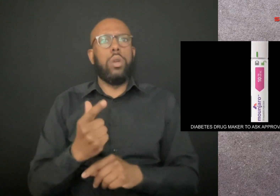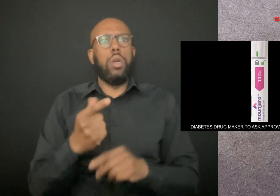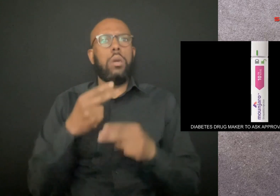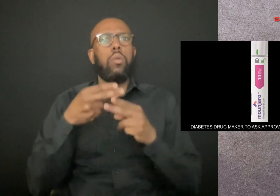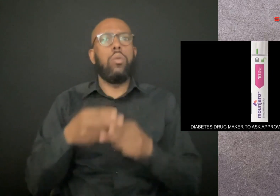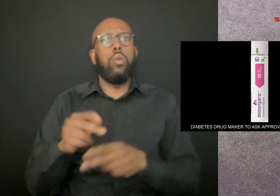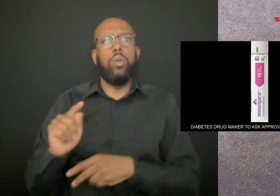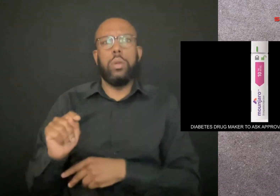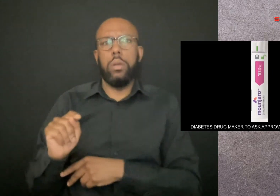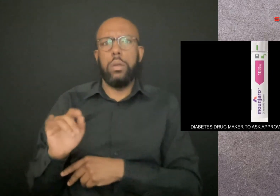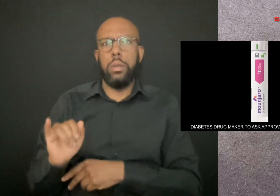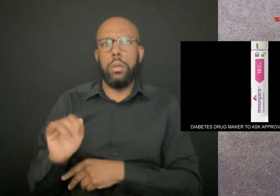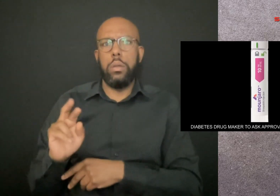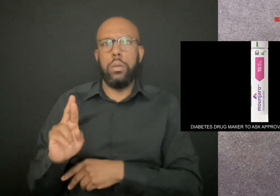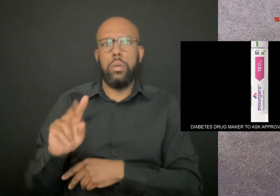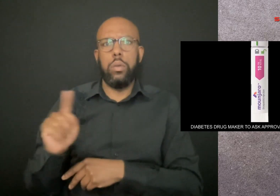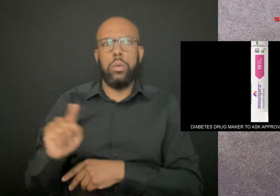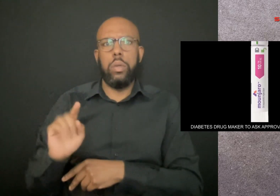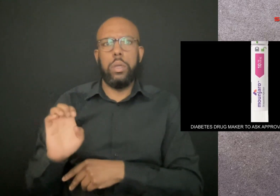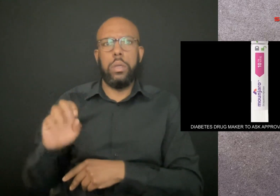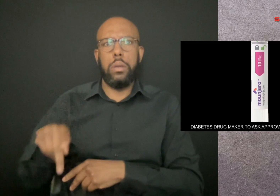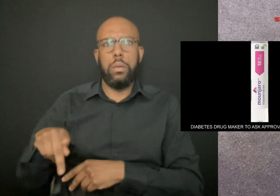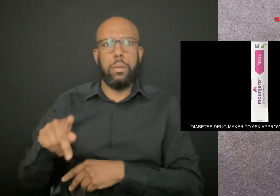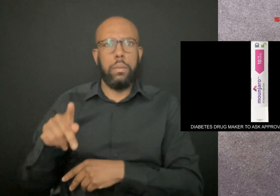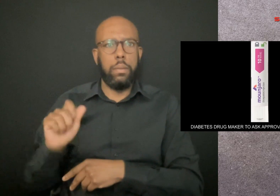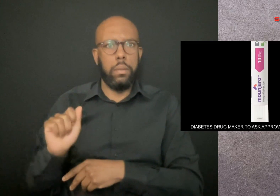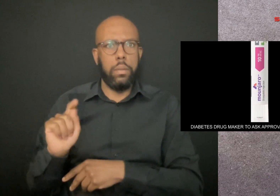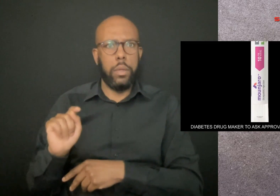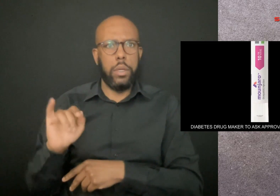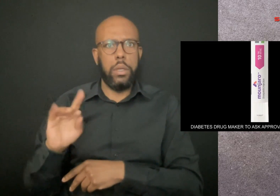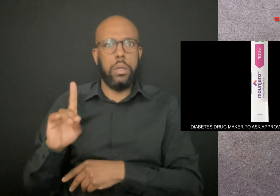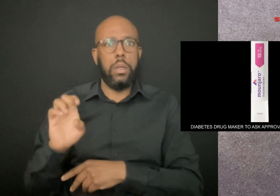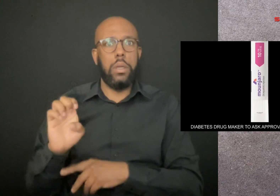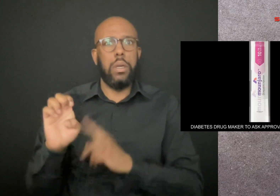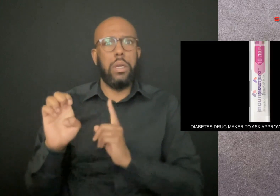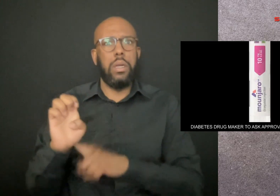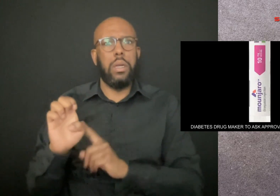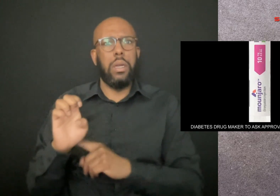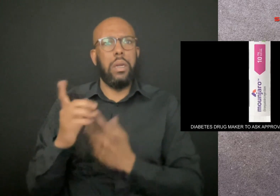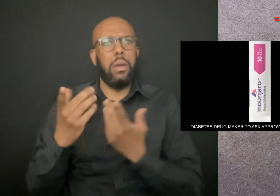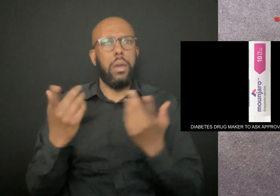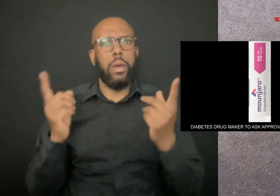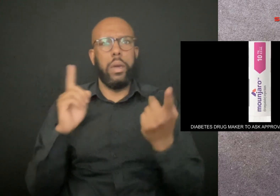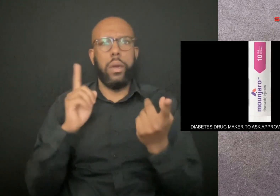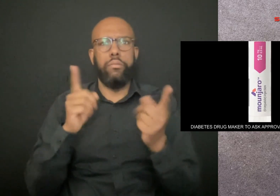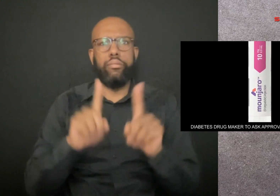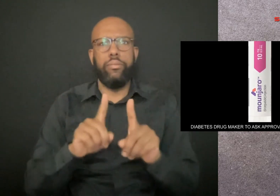That would make terzepotide a direct competitor to the Obesity drug wagovi.